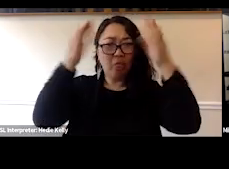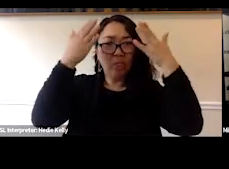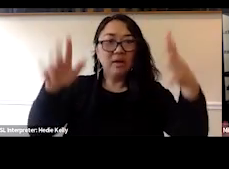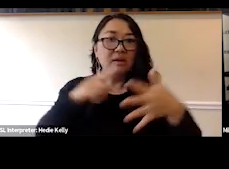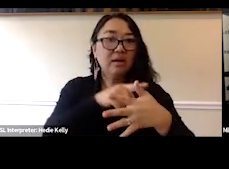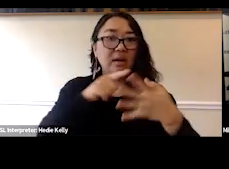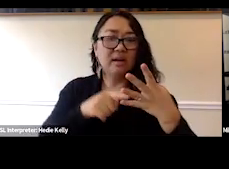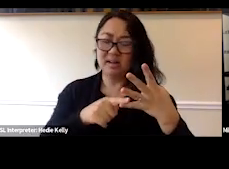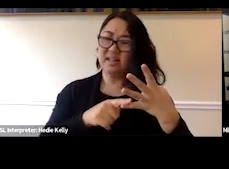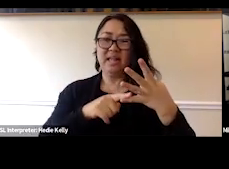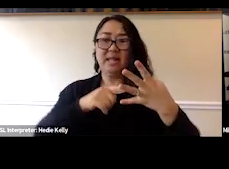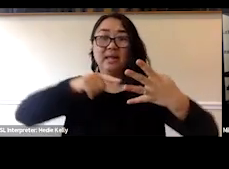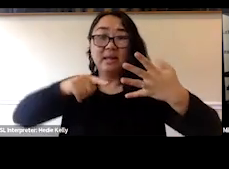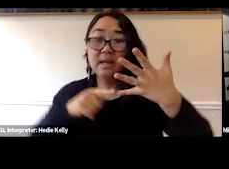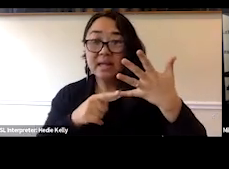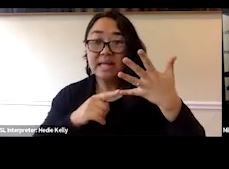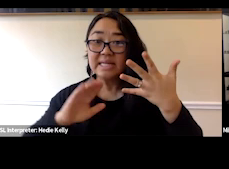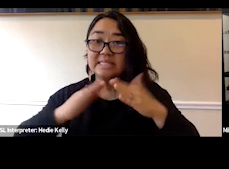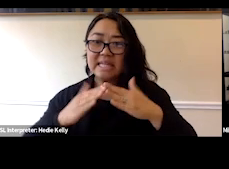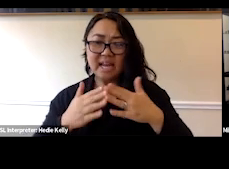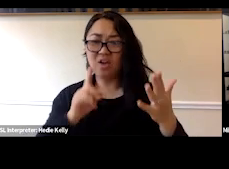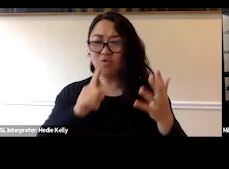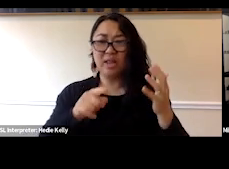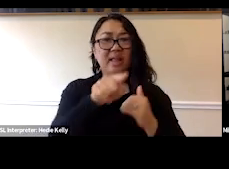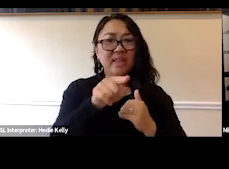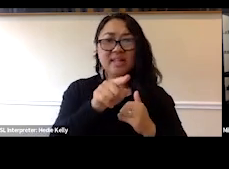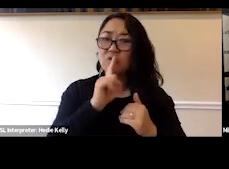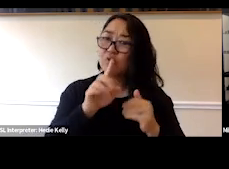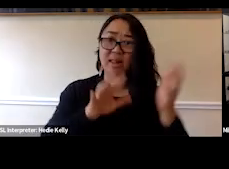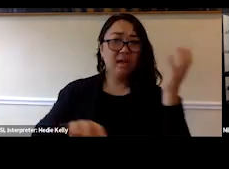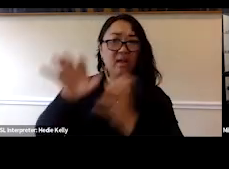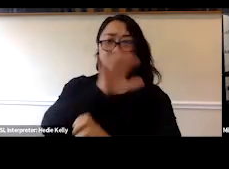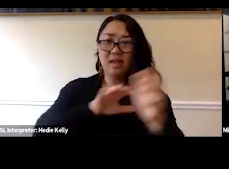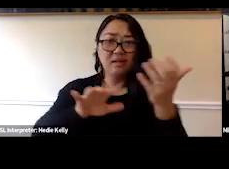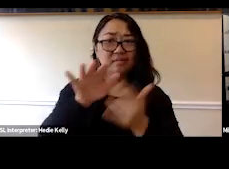Clearly, all these fields are out of order. This is the computer and Acrobat trying